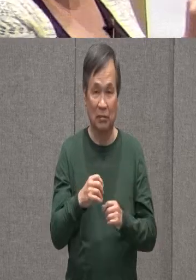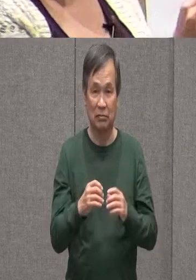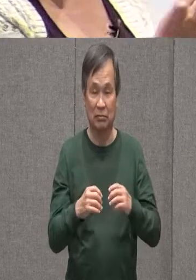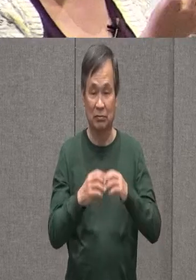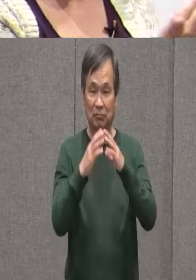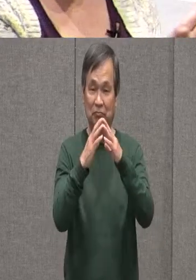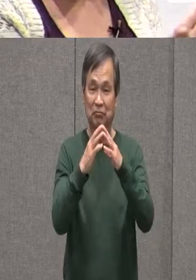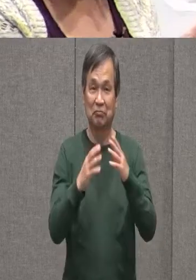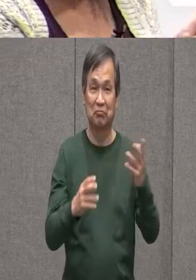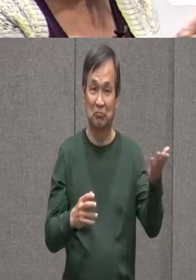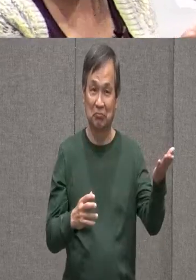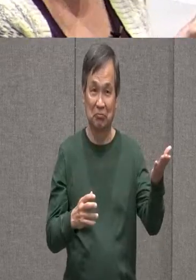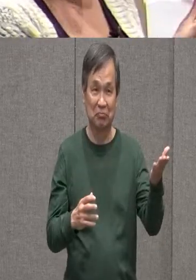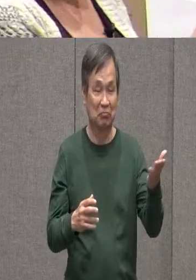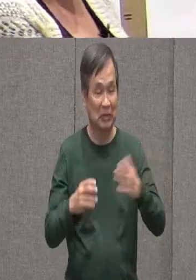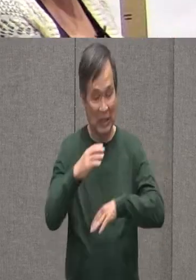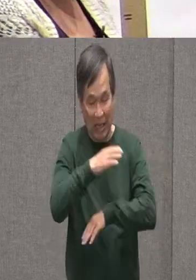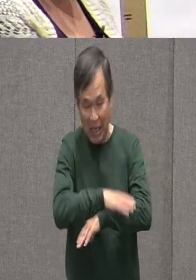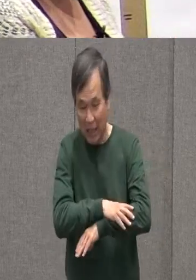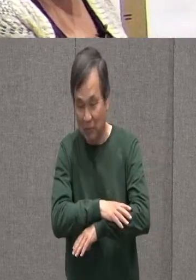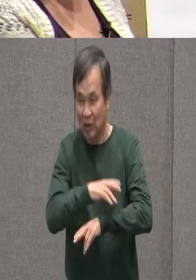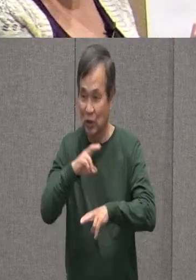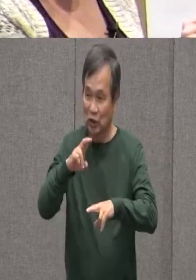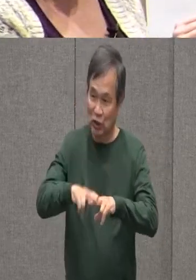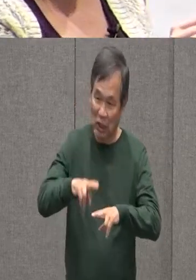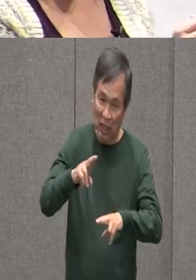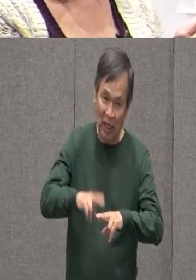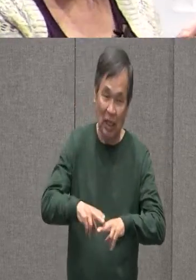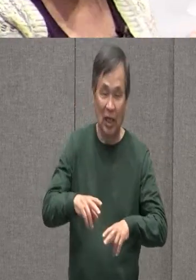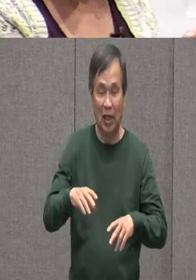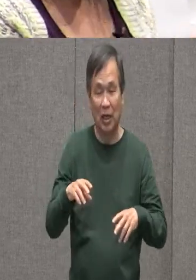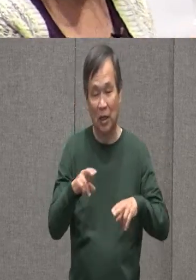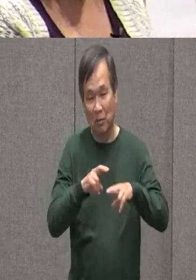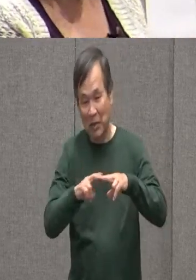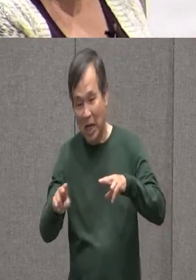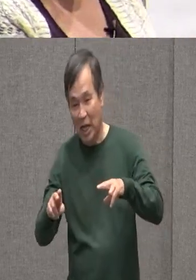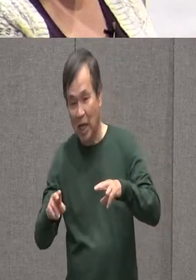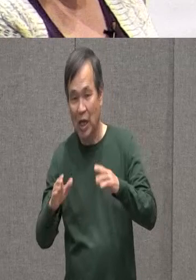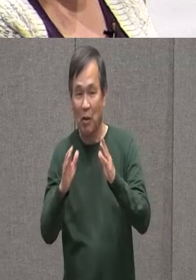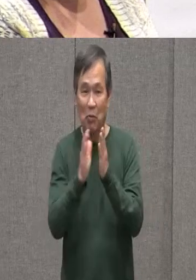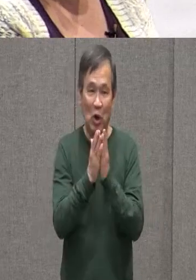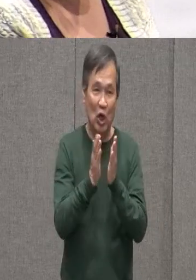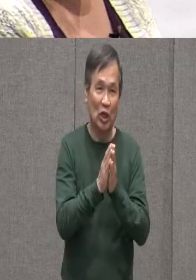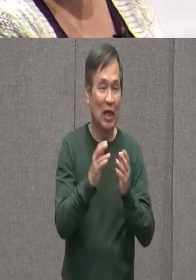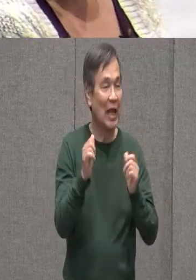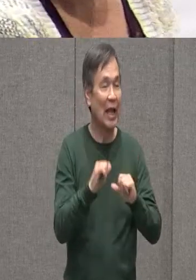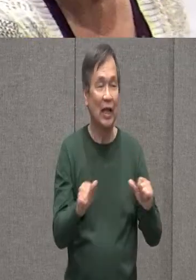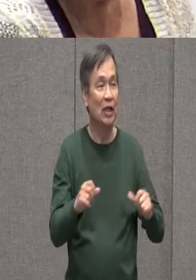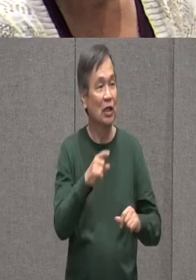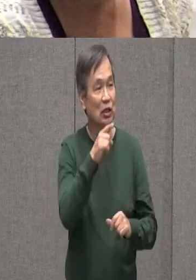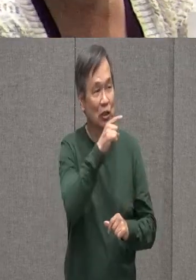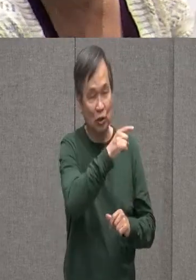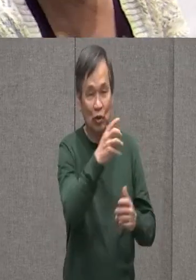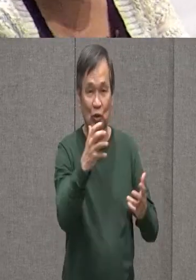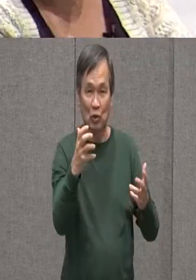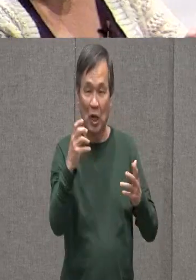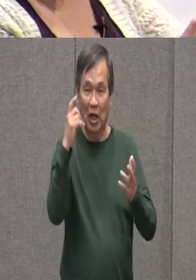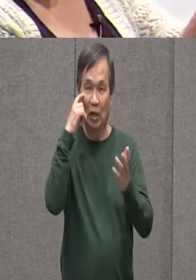which could be a table or a chair or a bench or a bookshelf. I mean, anything you want. If you'll notice,